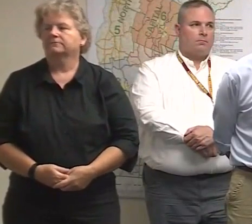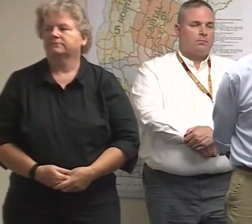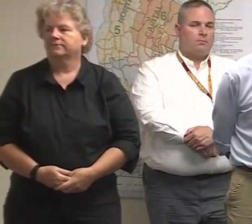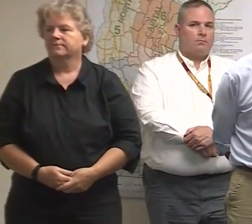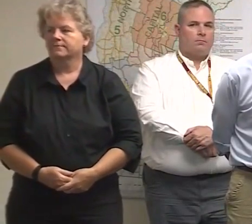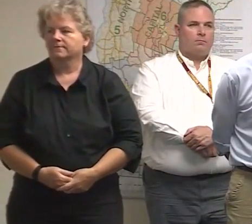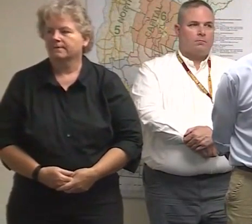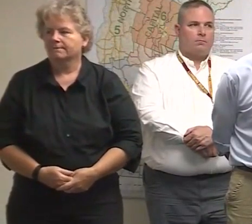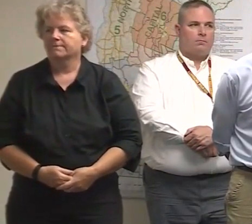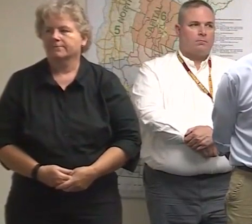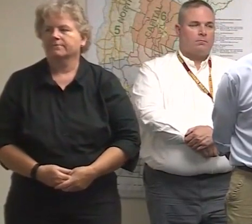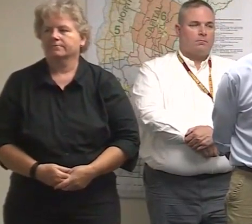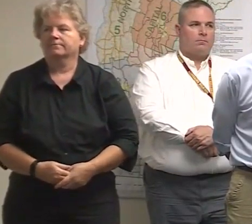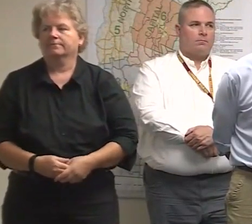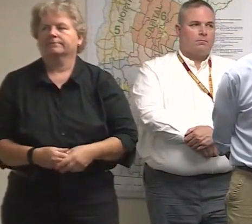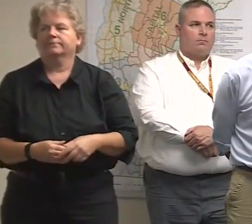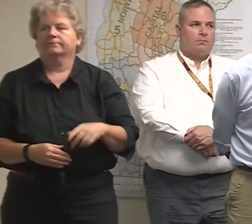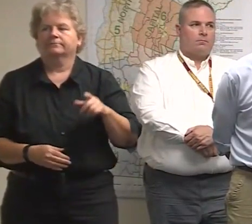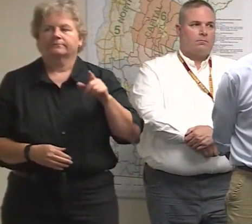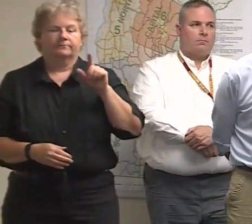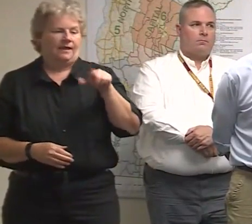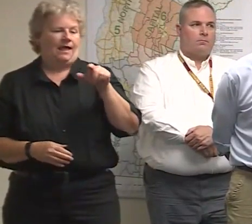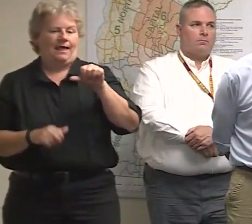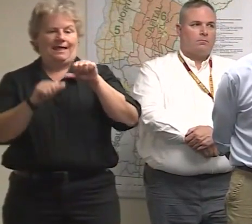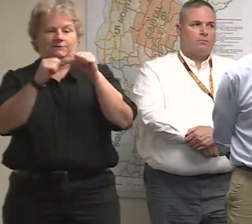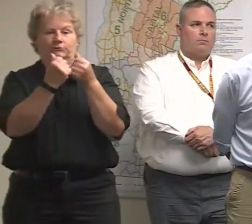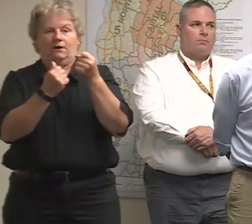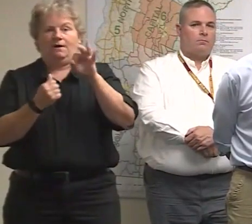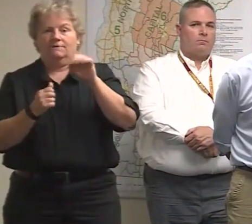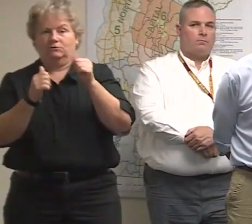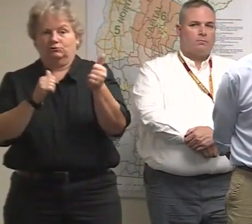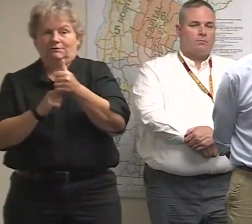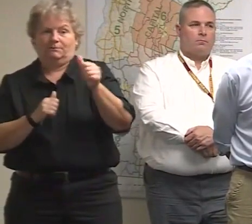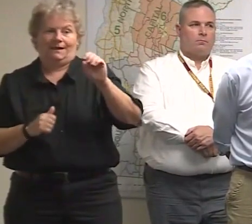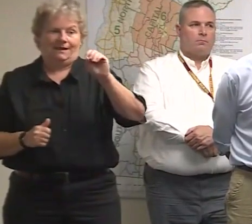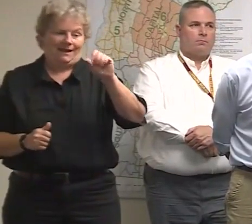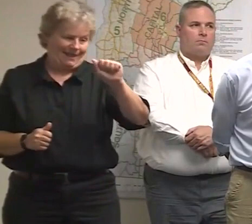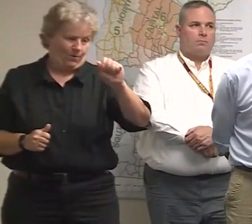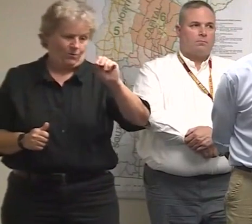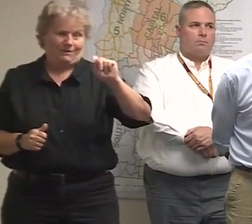IT’S A JOINT EFFORT SO WE HAVE AOT DISTRICT TECHS OUT THERE DOING THEIR DAMAGE ASSESSMENTS.